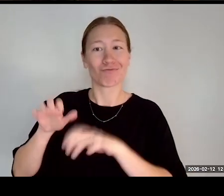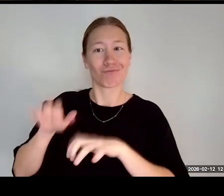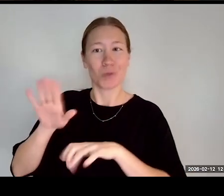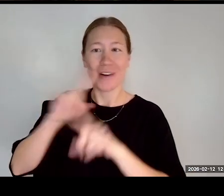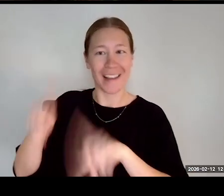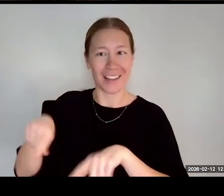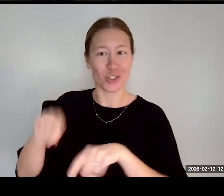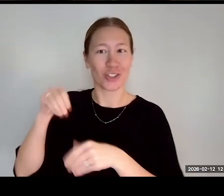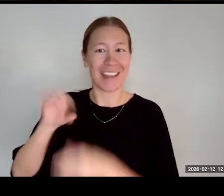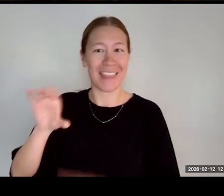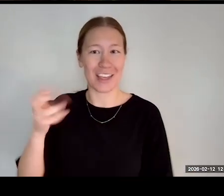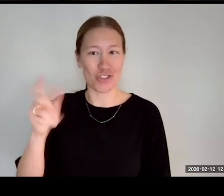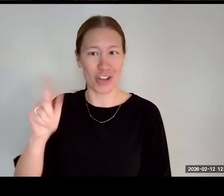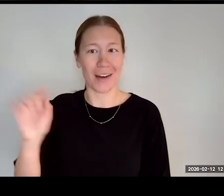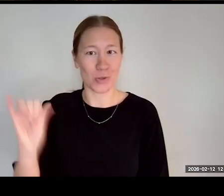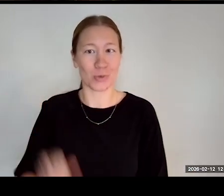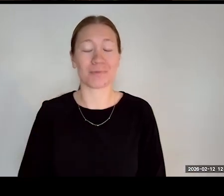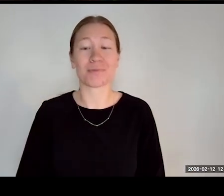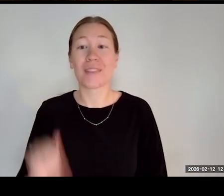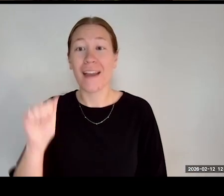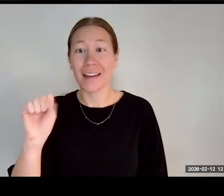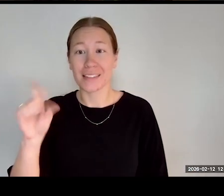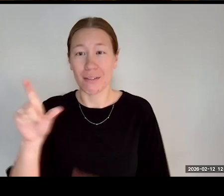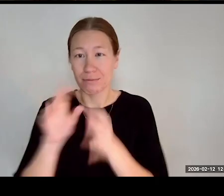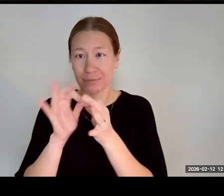We have ASL interpretation available, which can be accessed